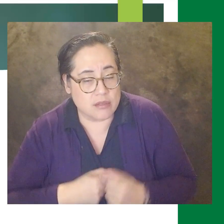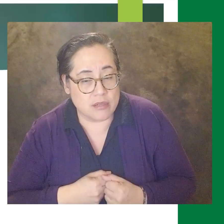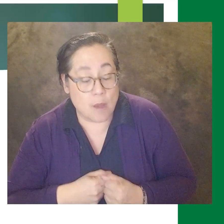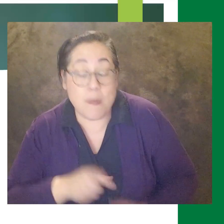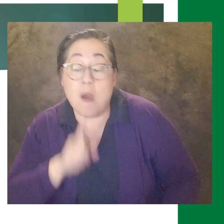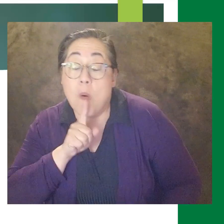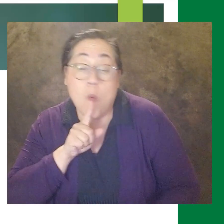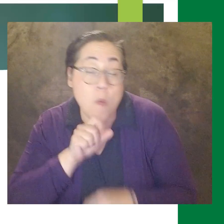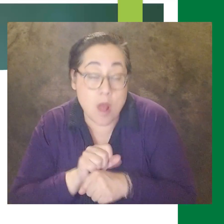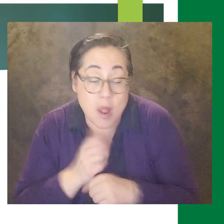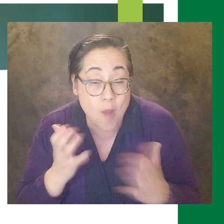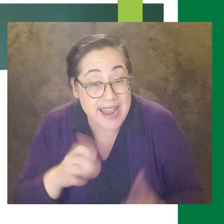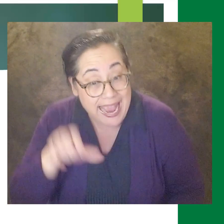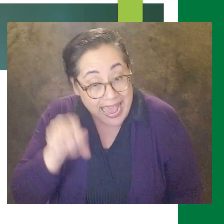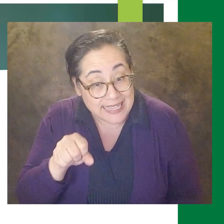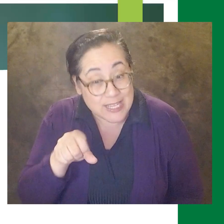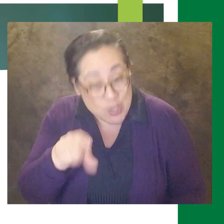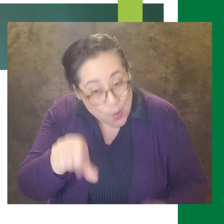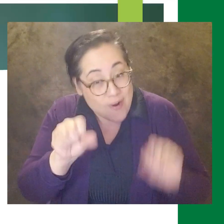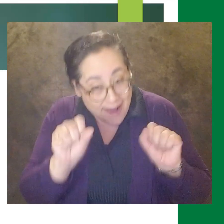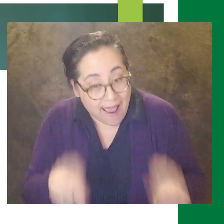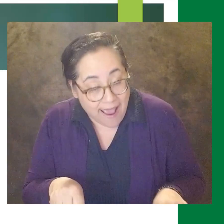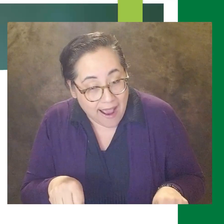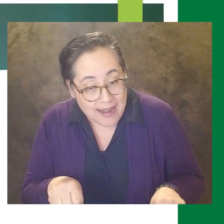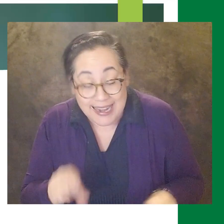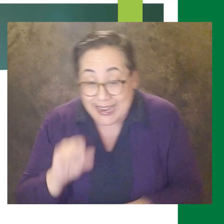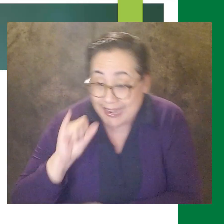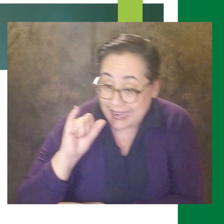Yes, you can interpret if you analyze.